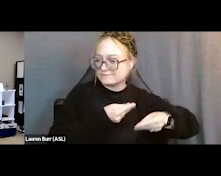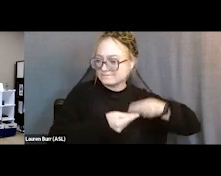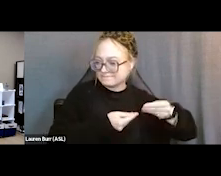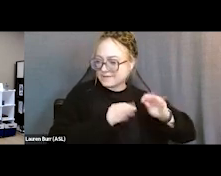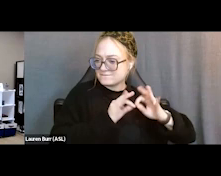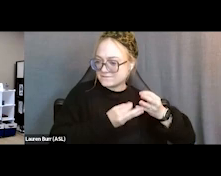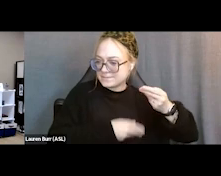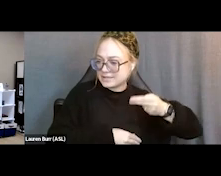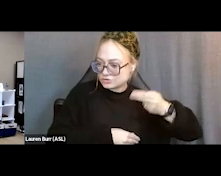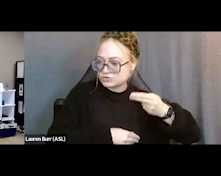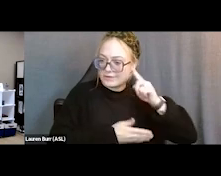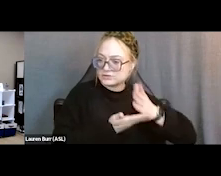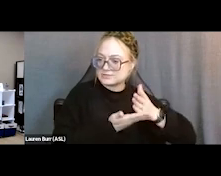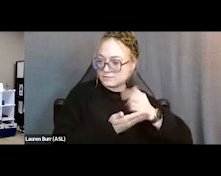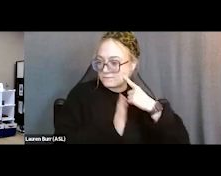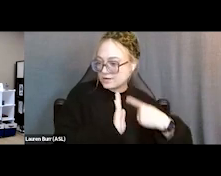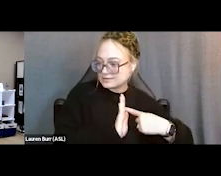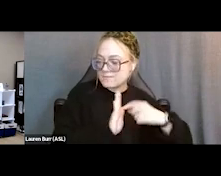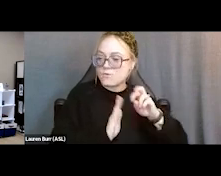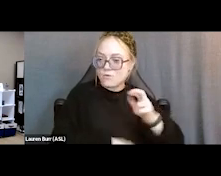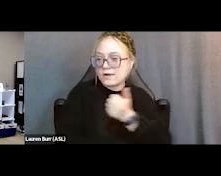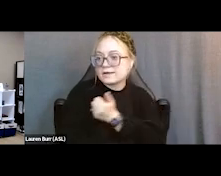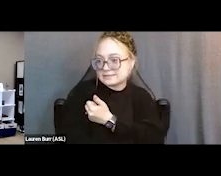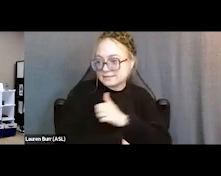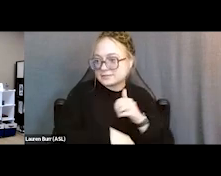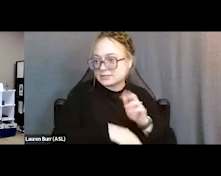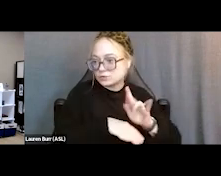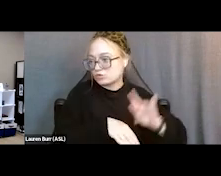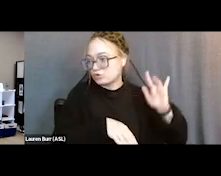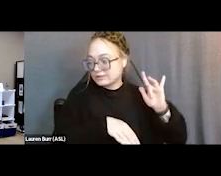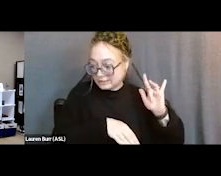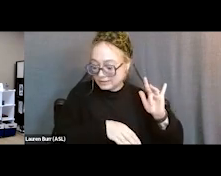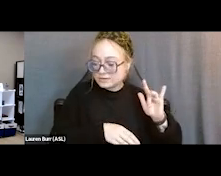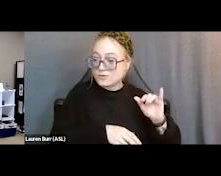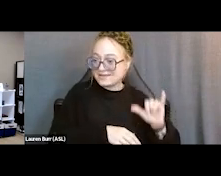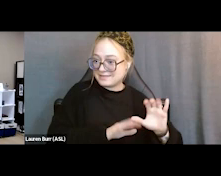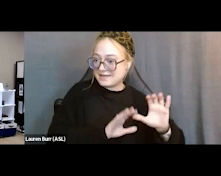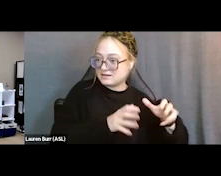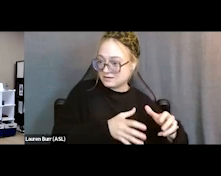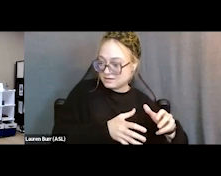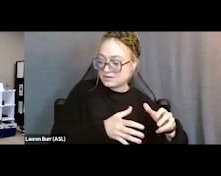of psychosis for example, or early substance use paired with too much stress